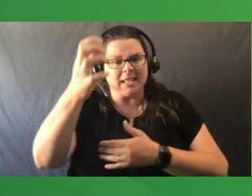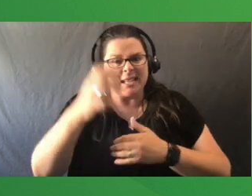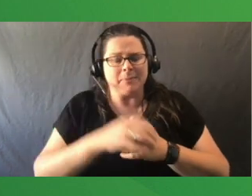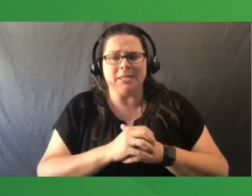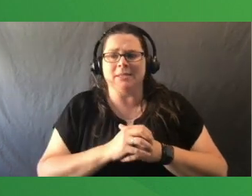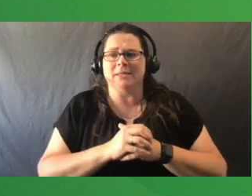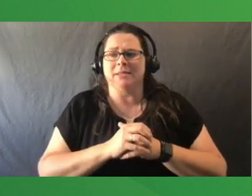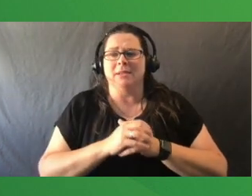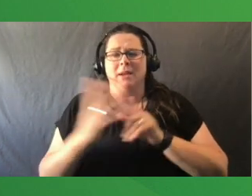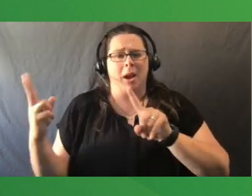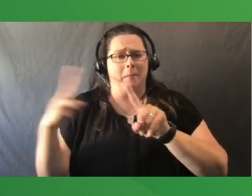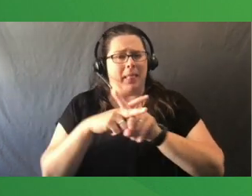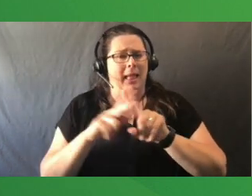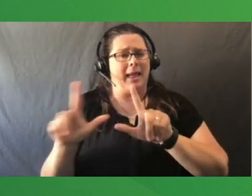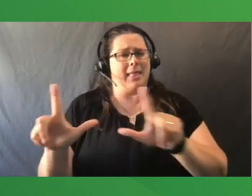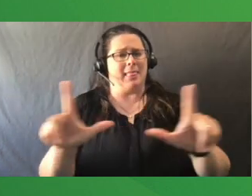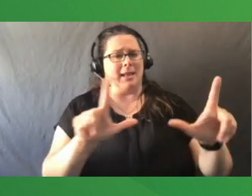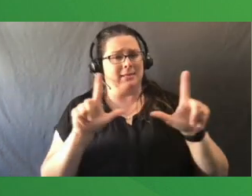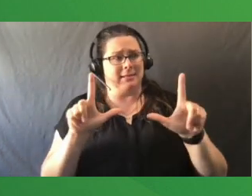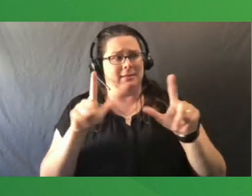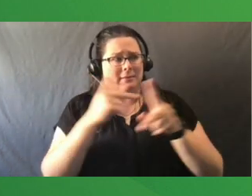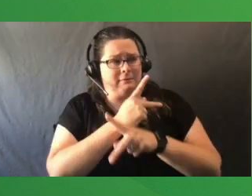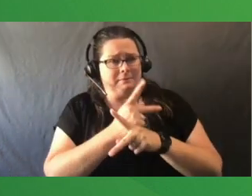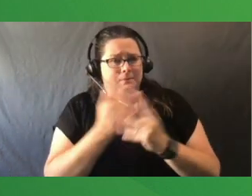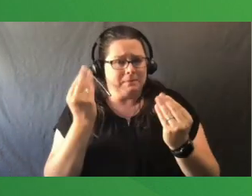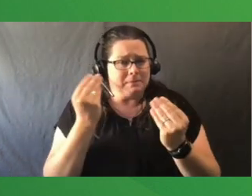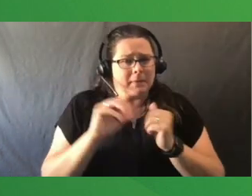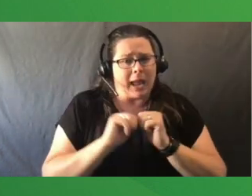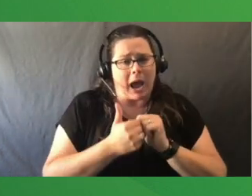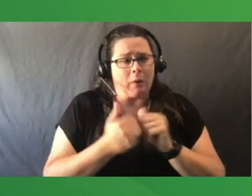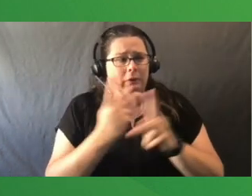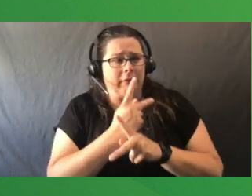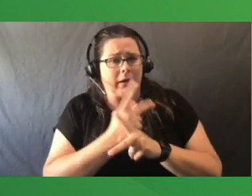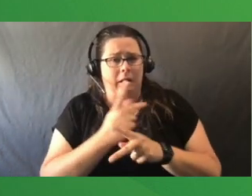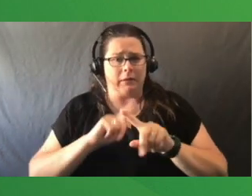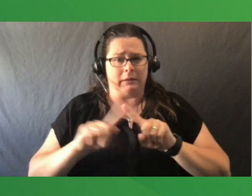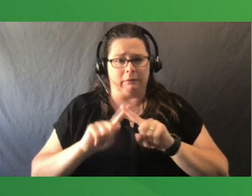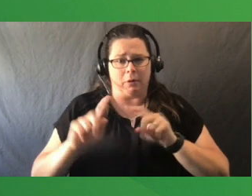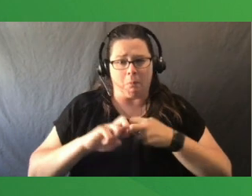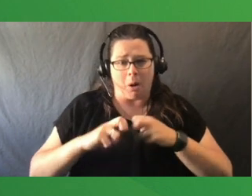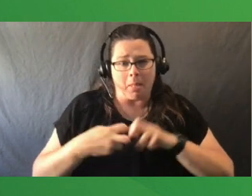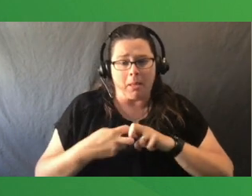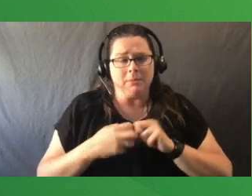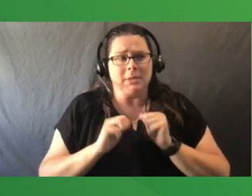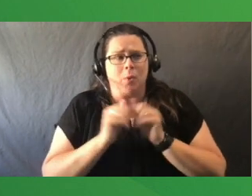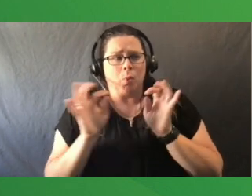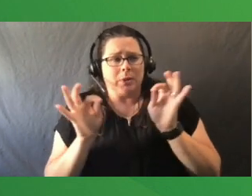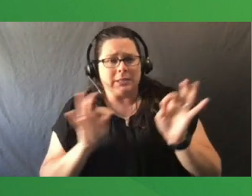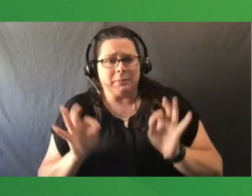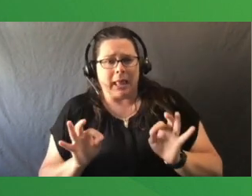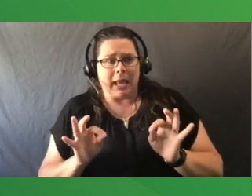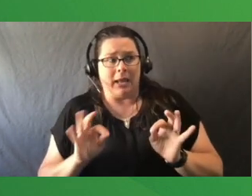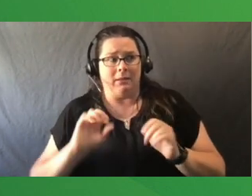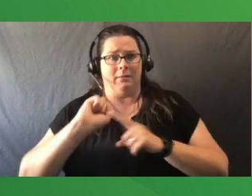to think about how to figure out these different problems or explain these phenomena using